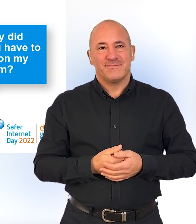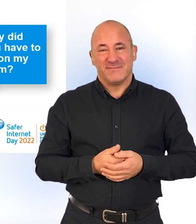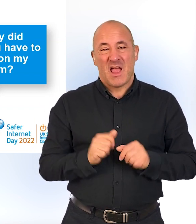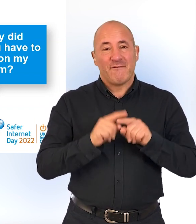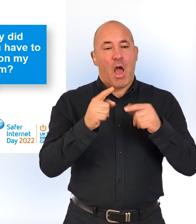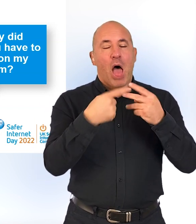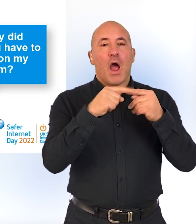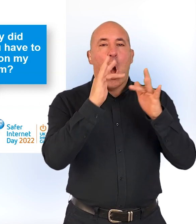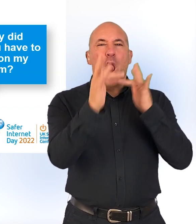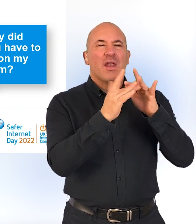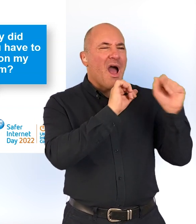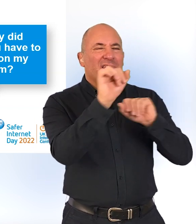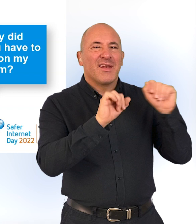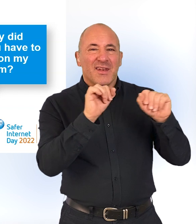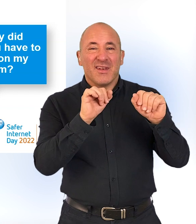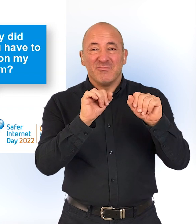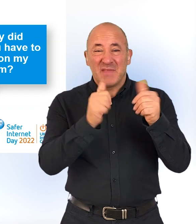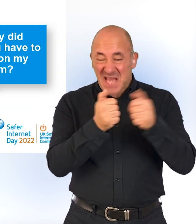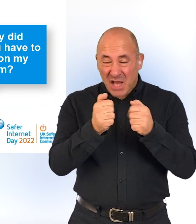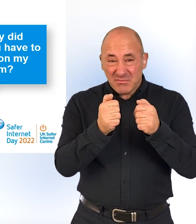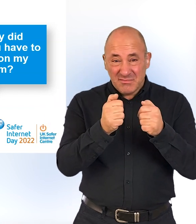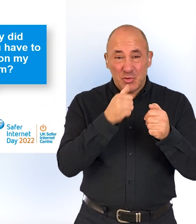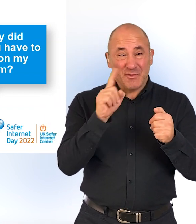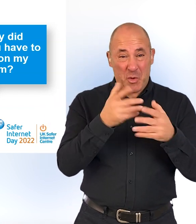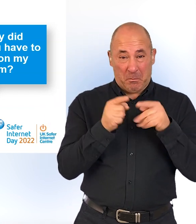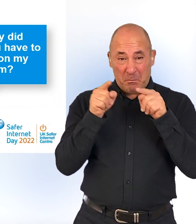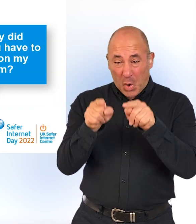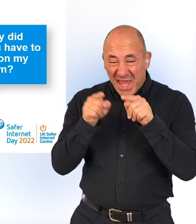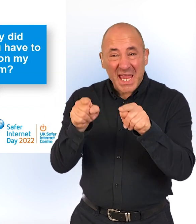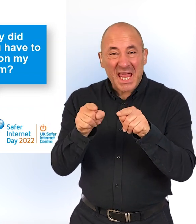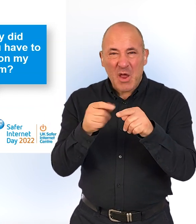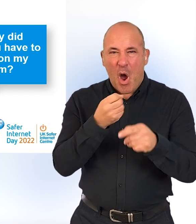Just like other online spaces, games can also be used to bully people